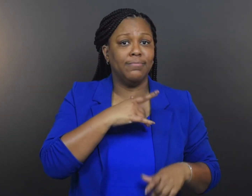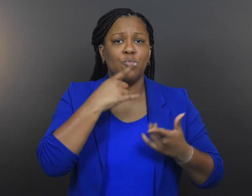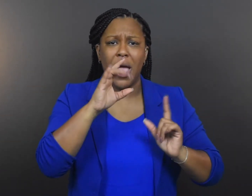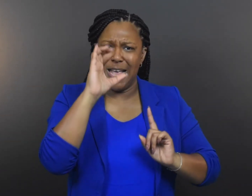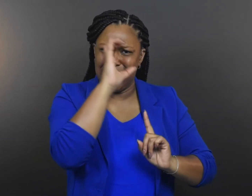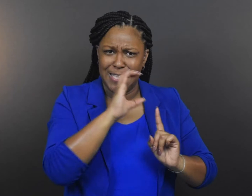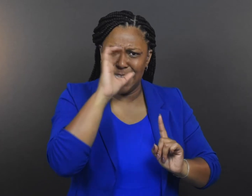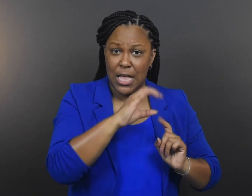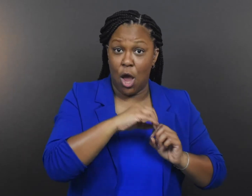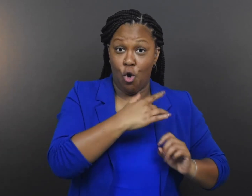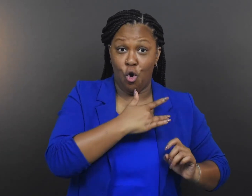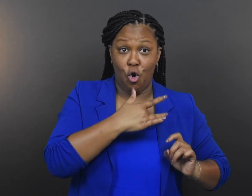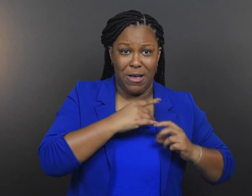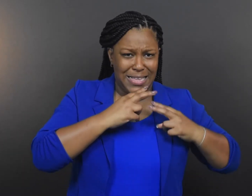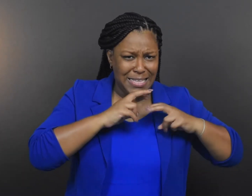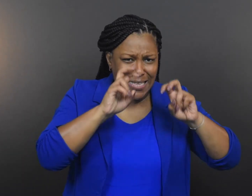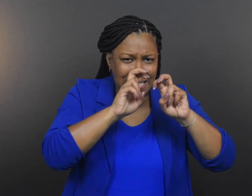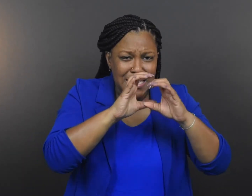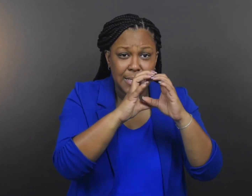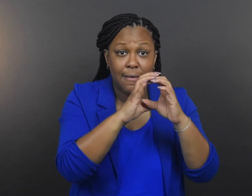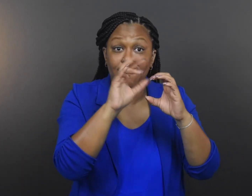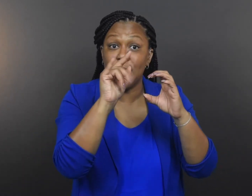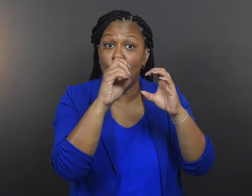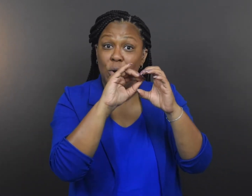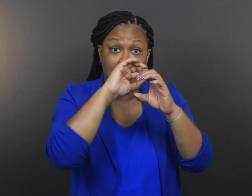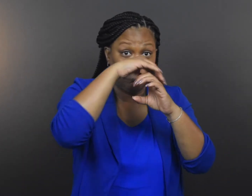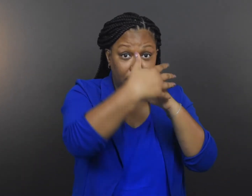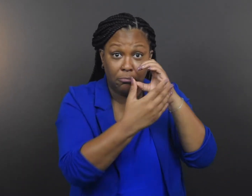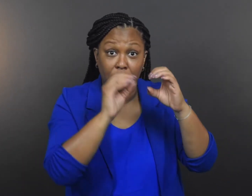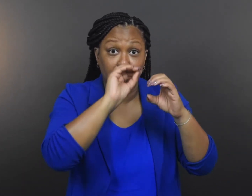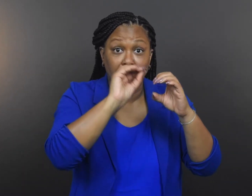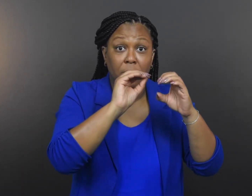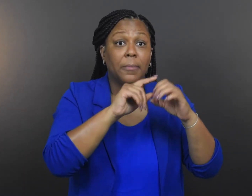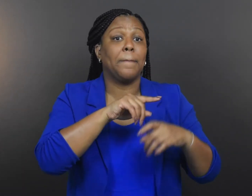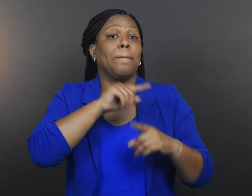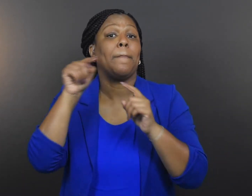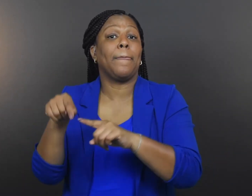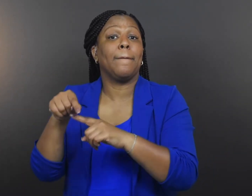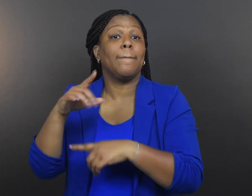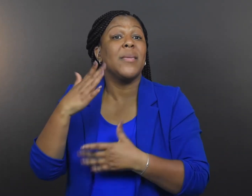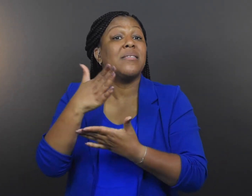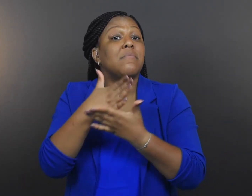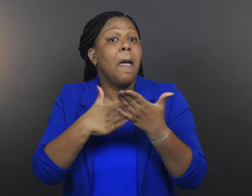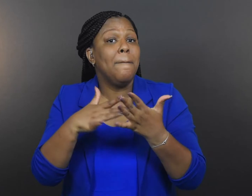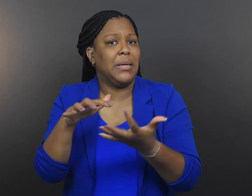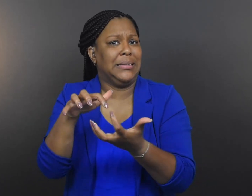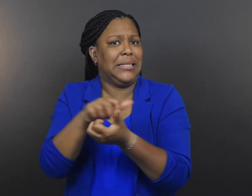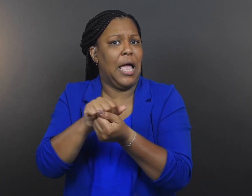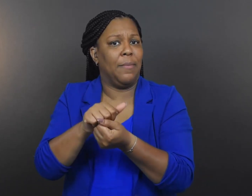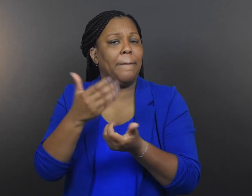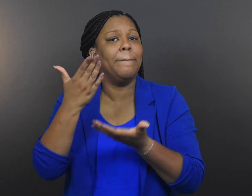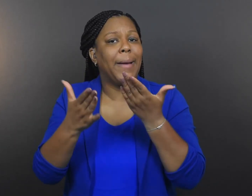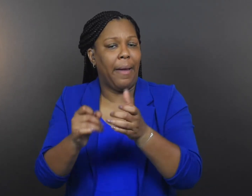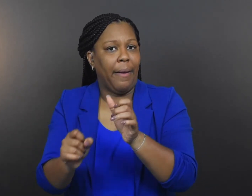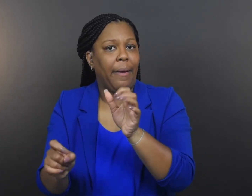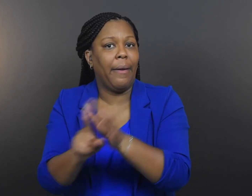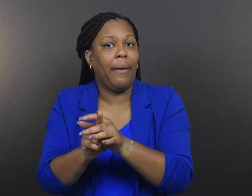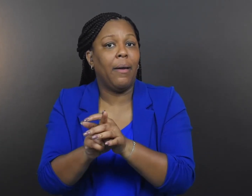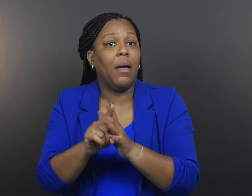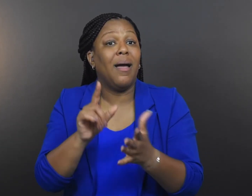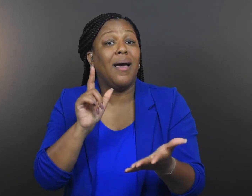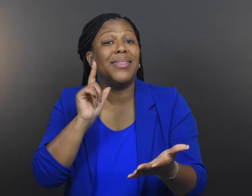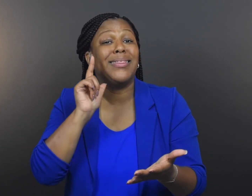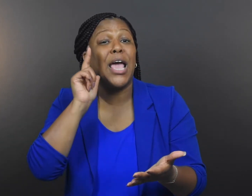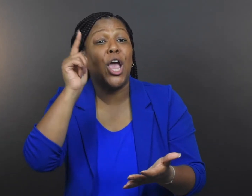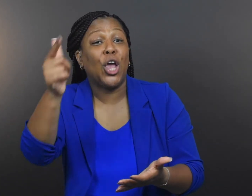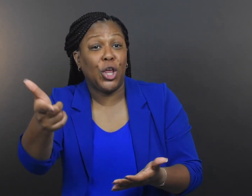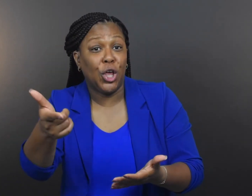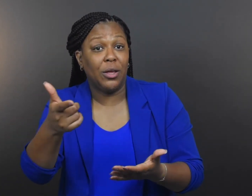like that in the heart, by searching for clues of the virus’ presence in these places.